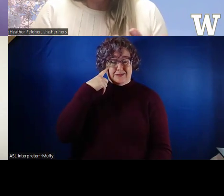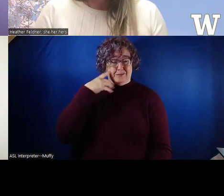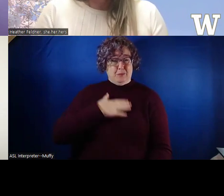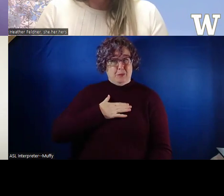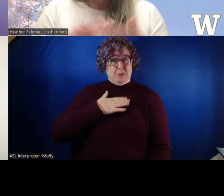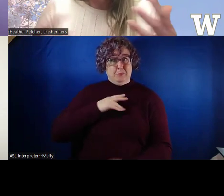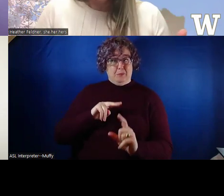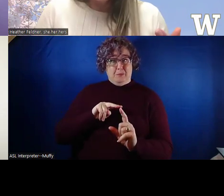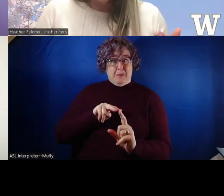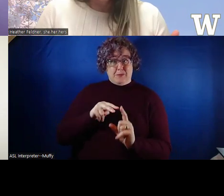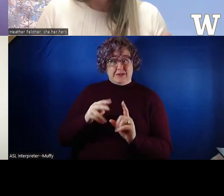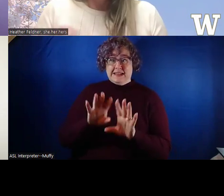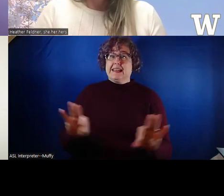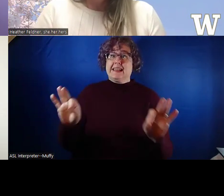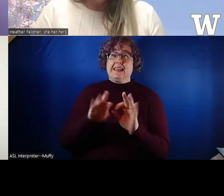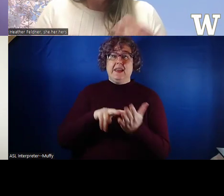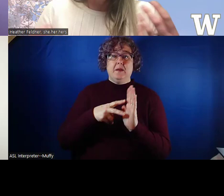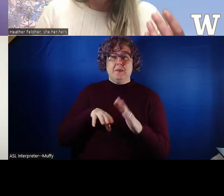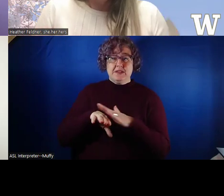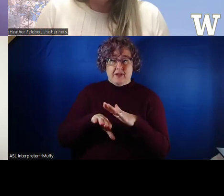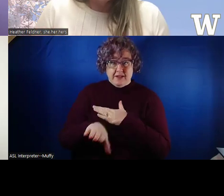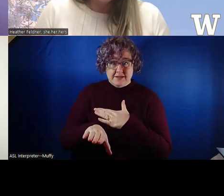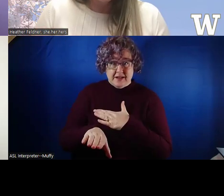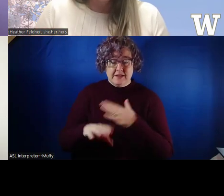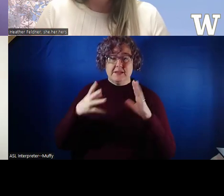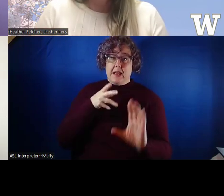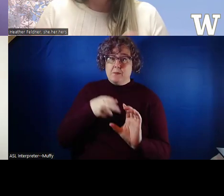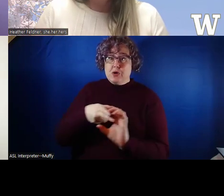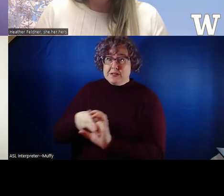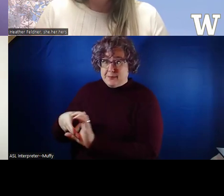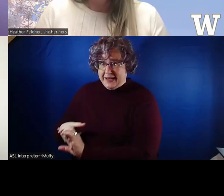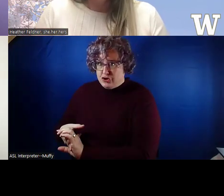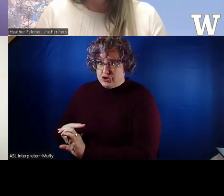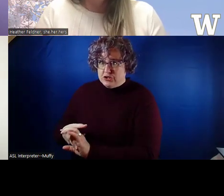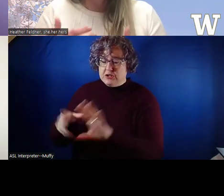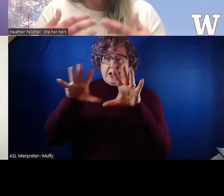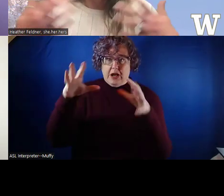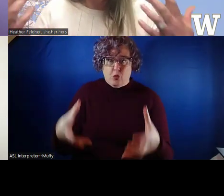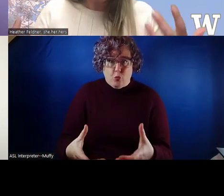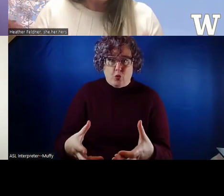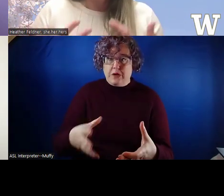as a key means of access and a key means of participation in a world that hasn't really been built